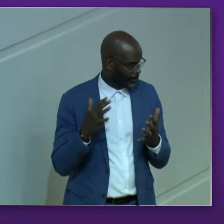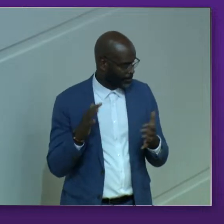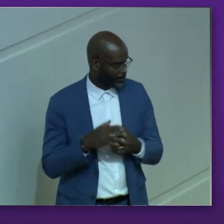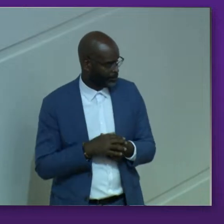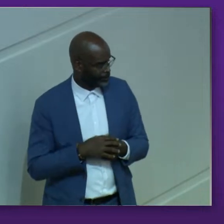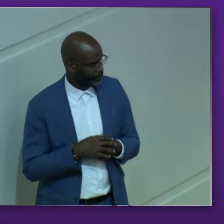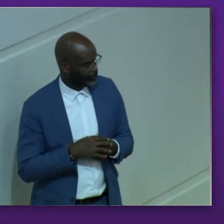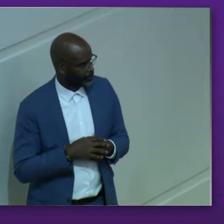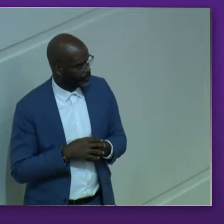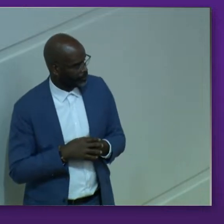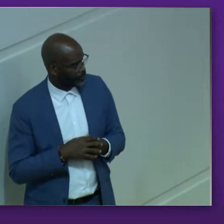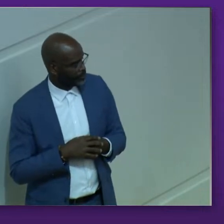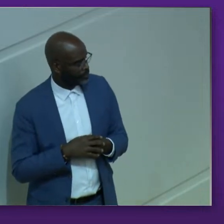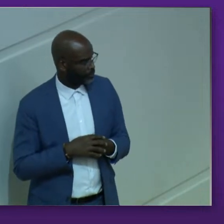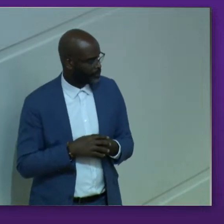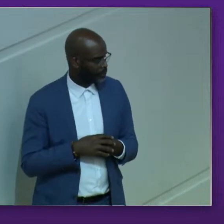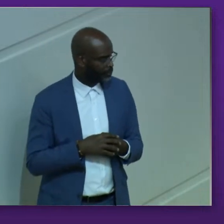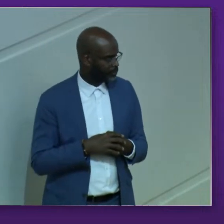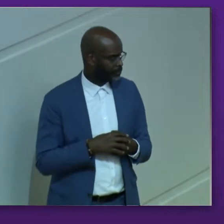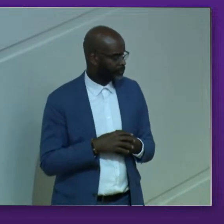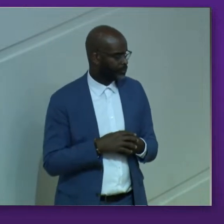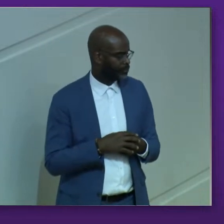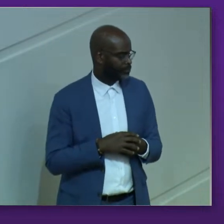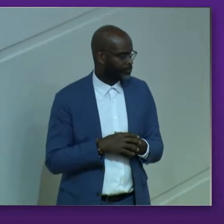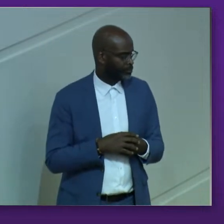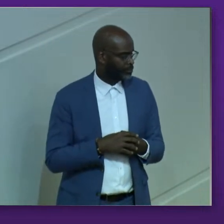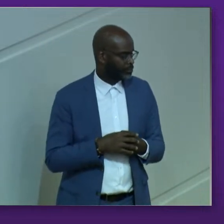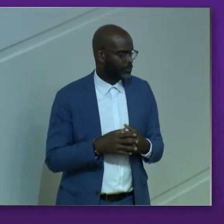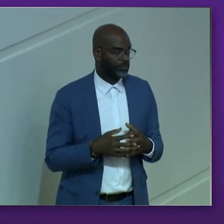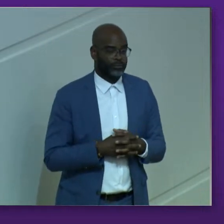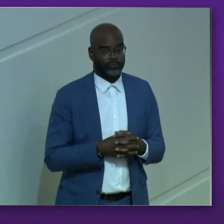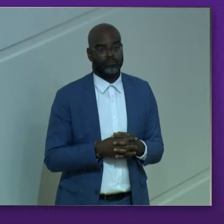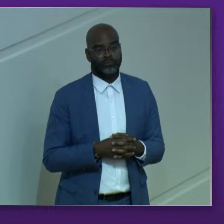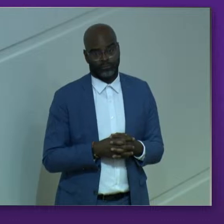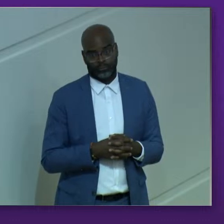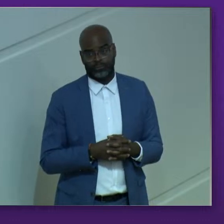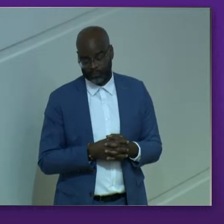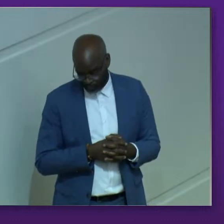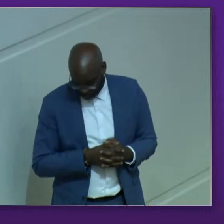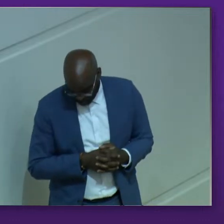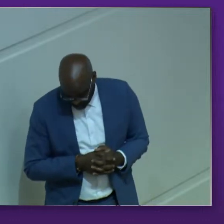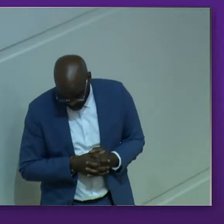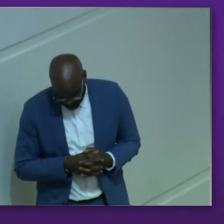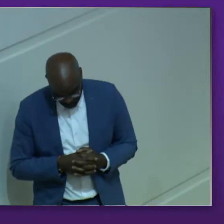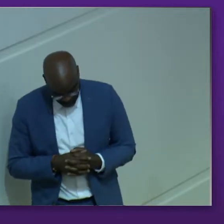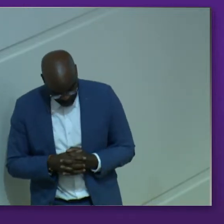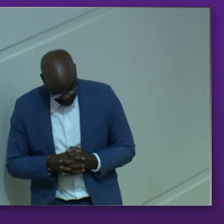KNOWLEDGE UPBEAT DEMEANOR RELIABILITY AND CONSTANT COMMITMENT ARE TRULY WORTHY OF